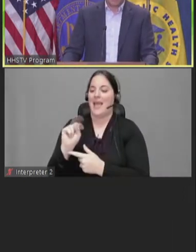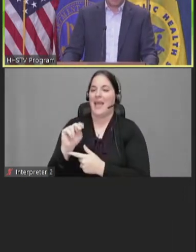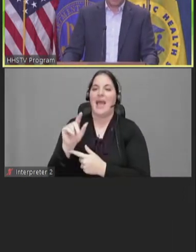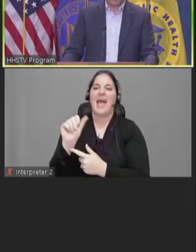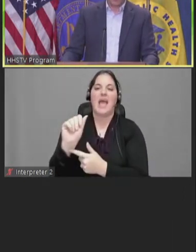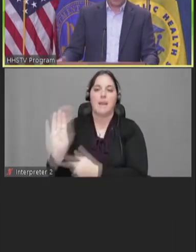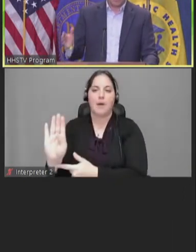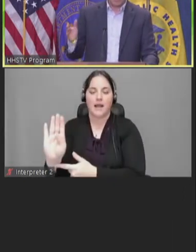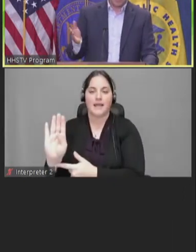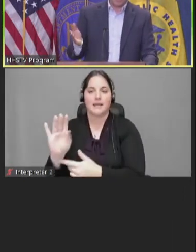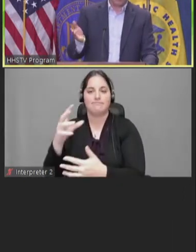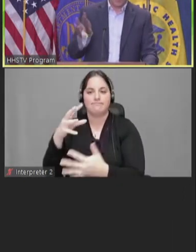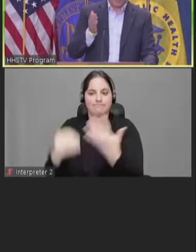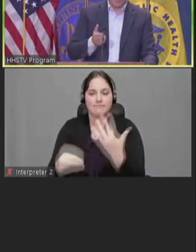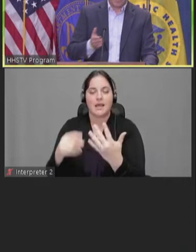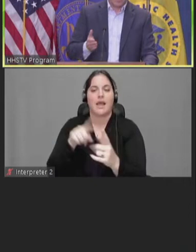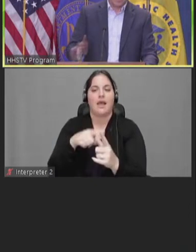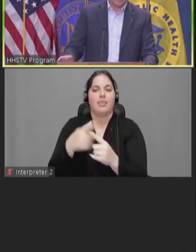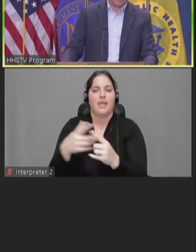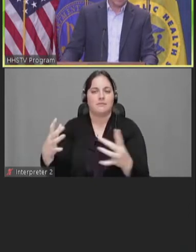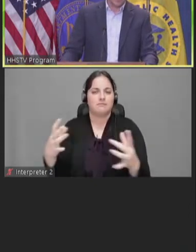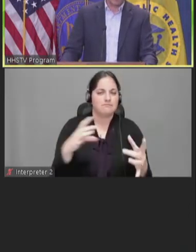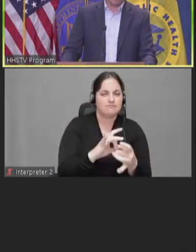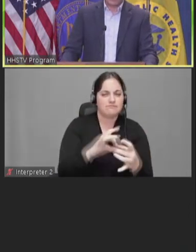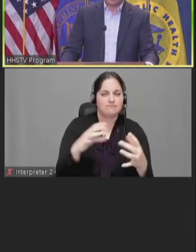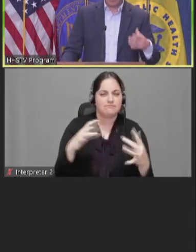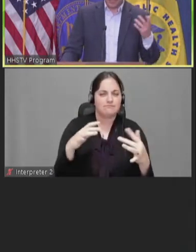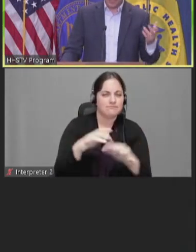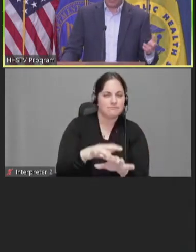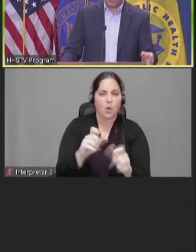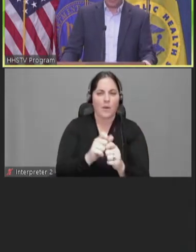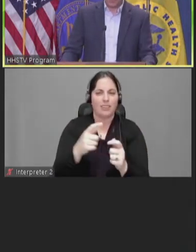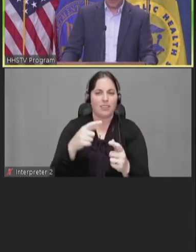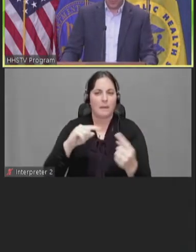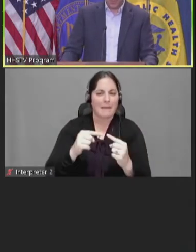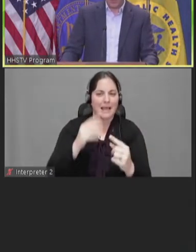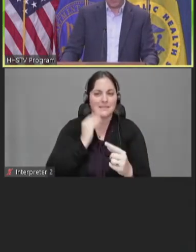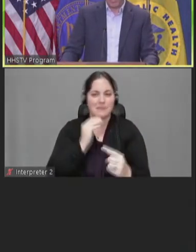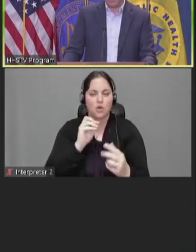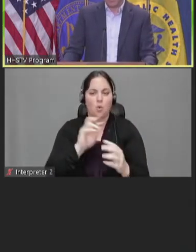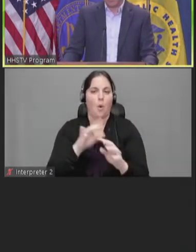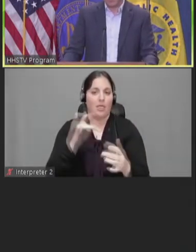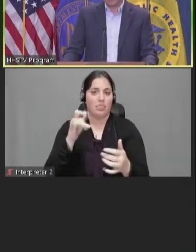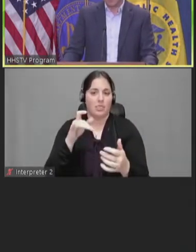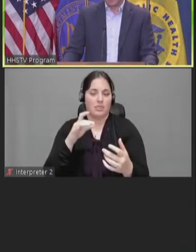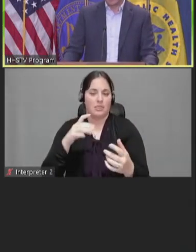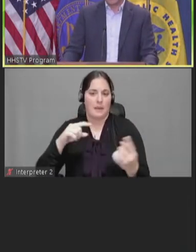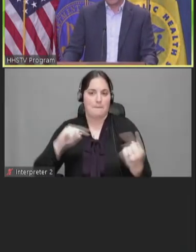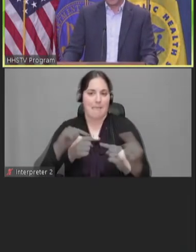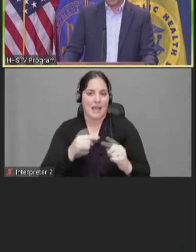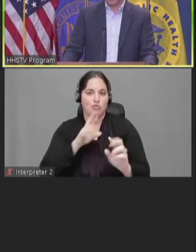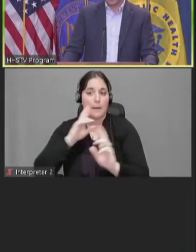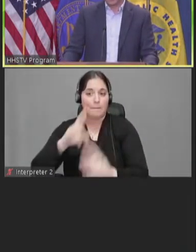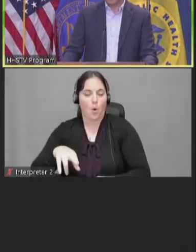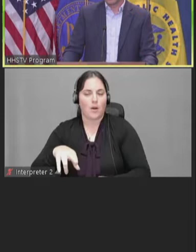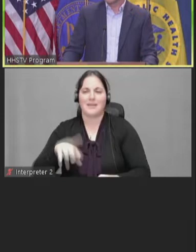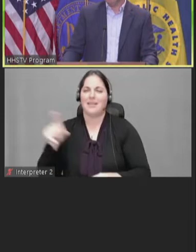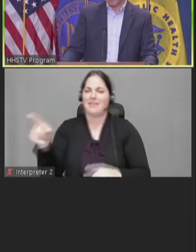correlated that with the pain experienced or reported by the recipients, they saw a very modest